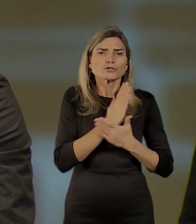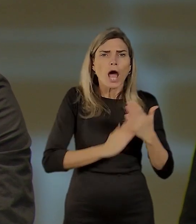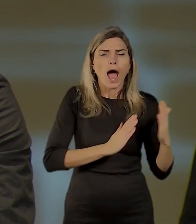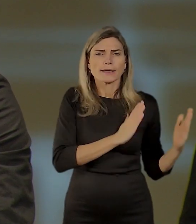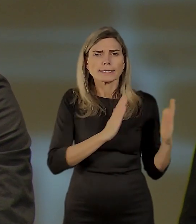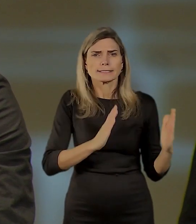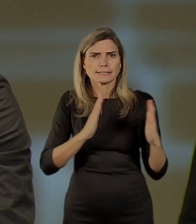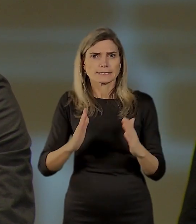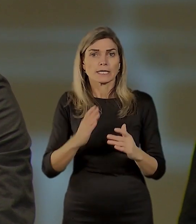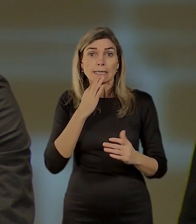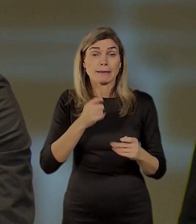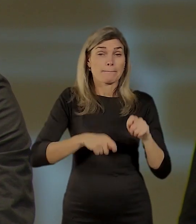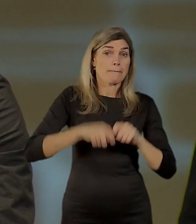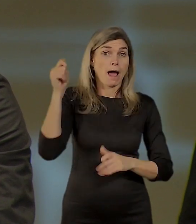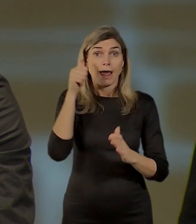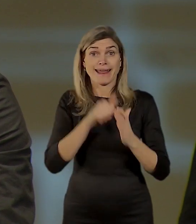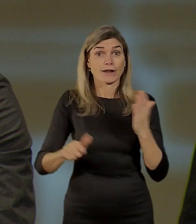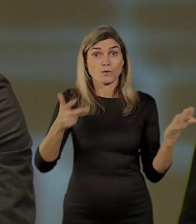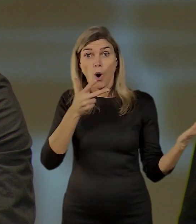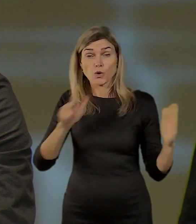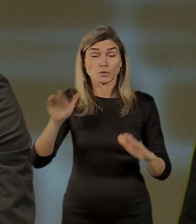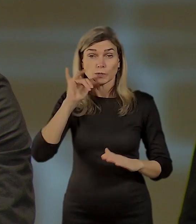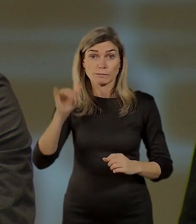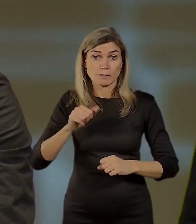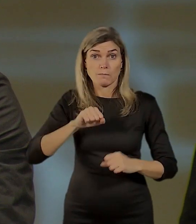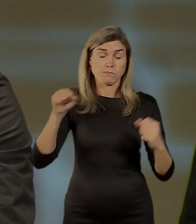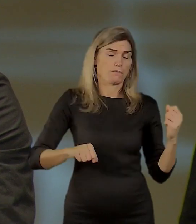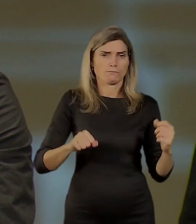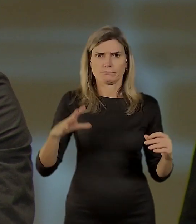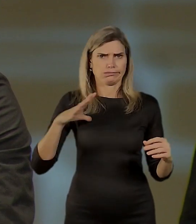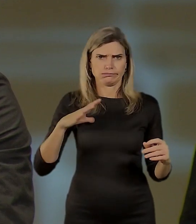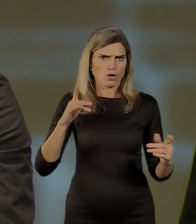then the brownfield will be there for another 50 or 100 years. So that is also something